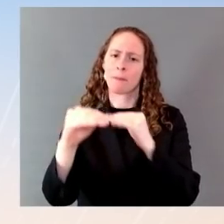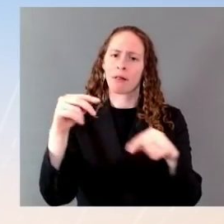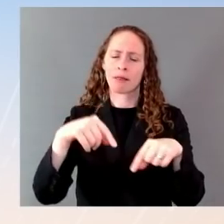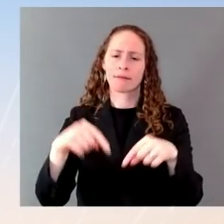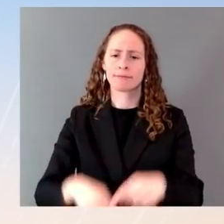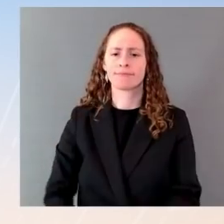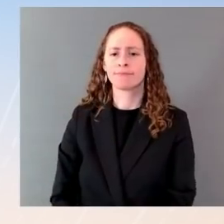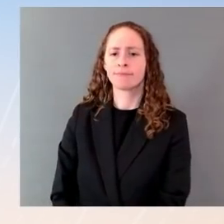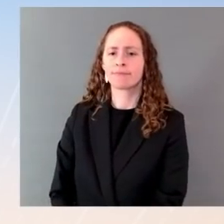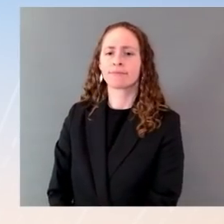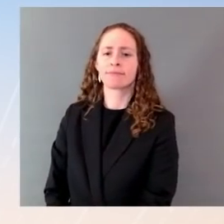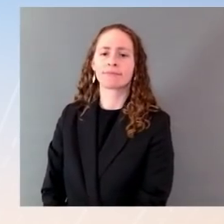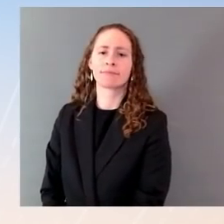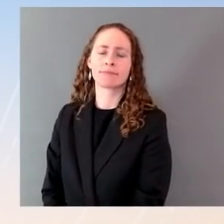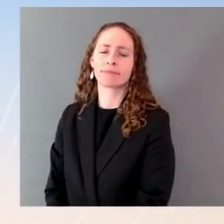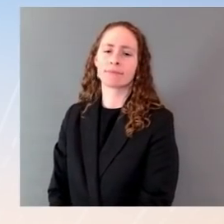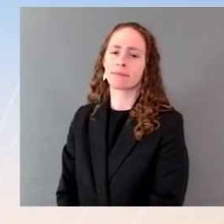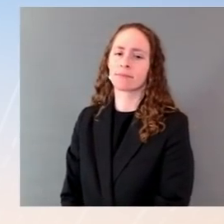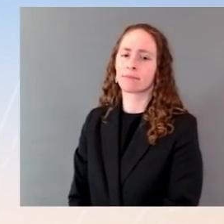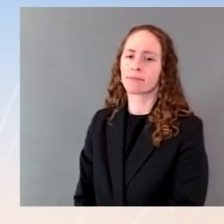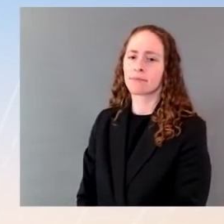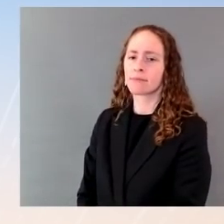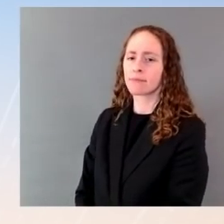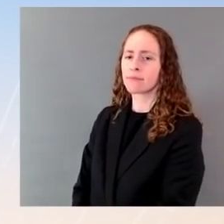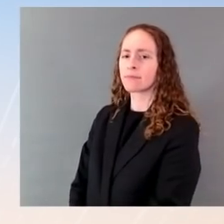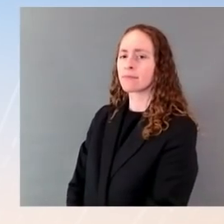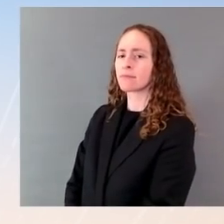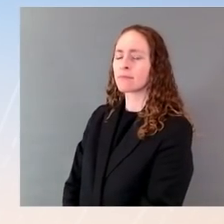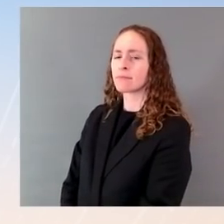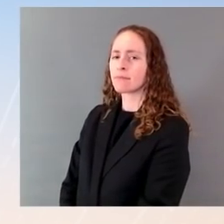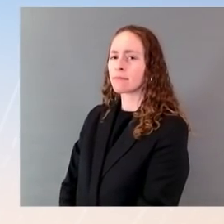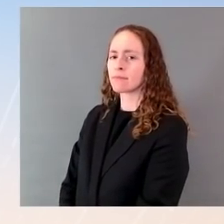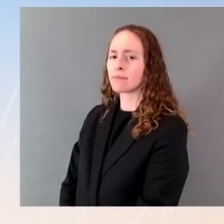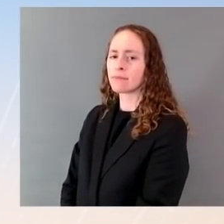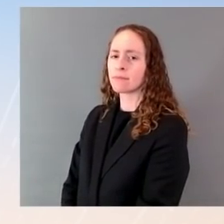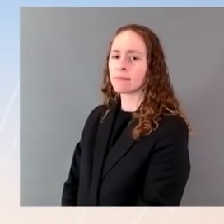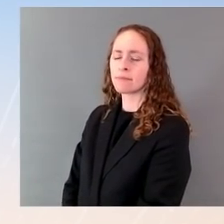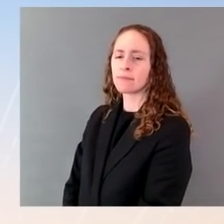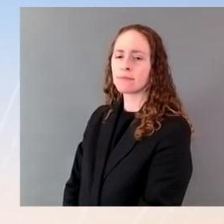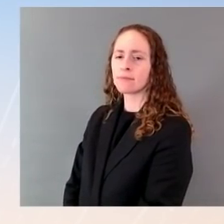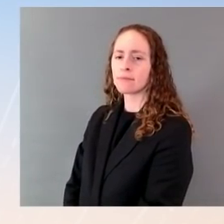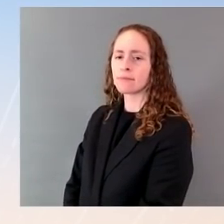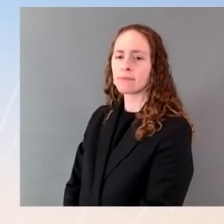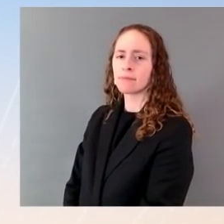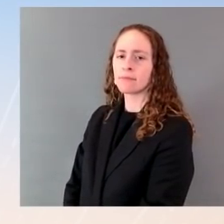and they said they were not serious -- in fact, they reversed the progress. What makes you think that -- apart from hope --